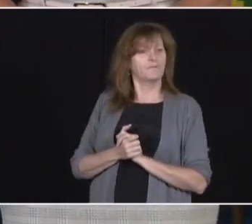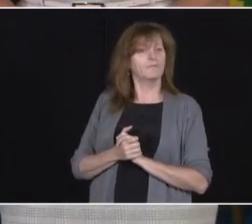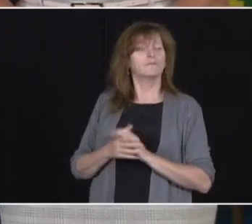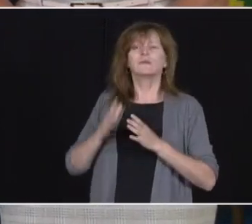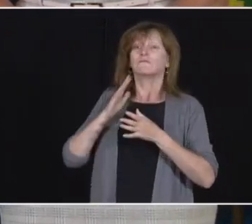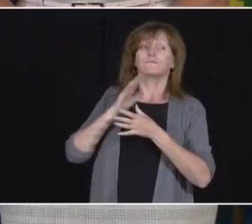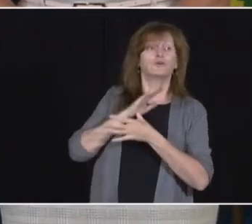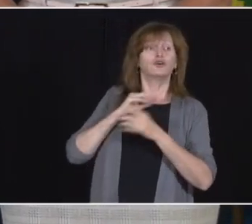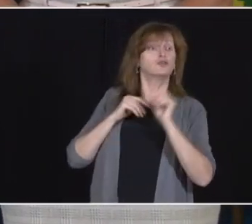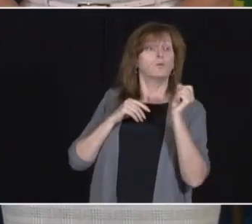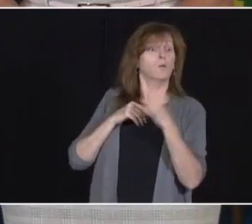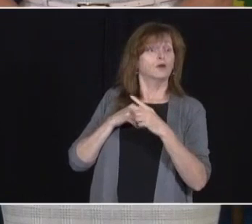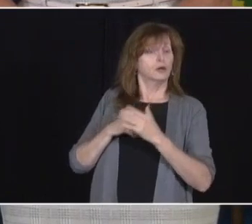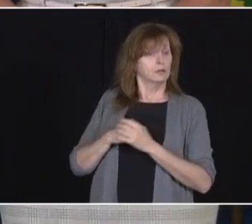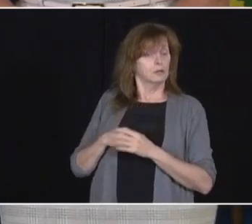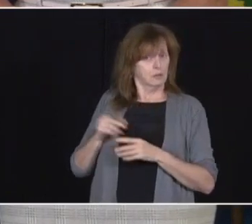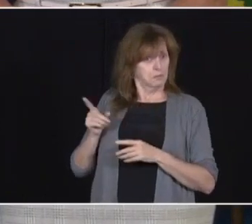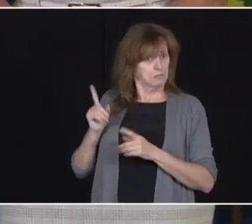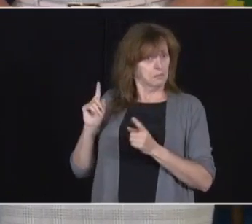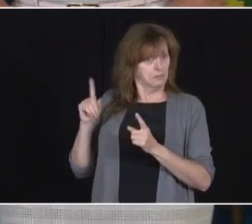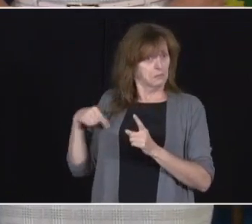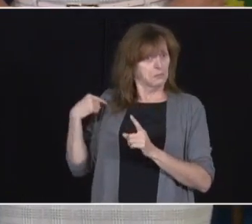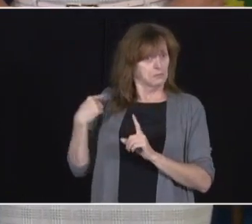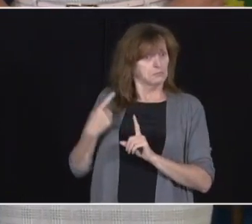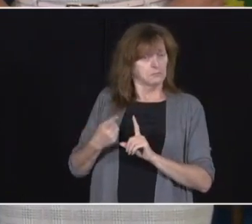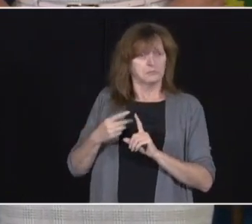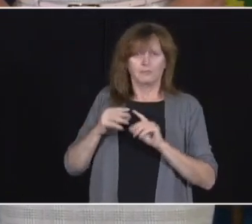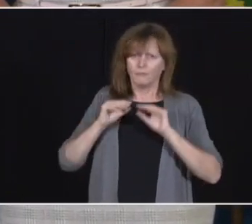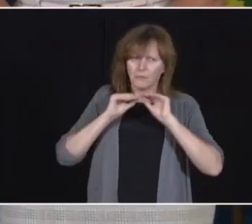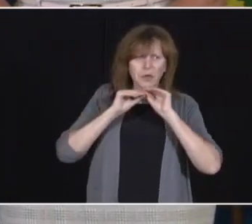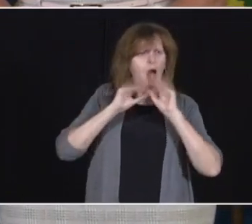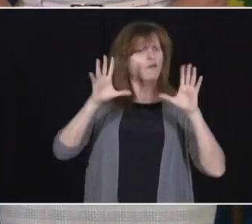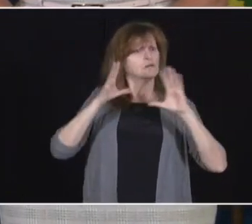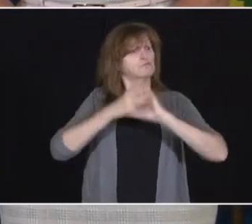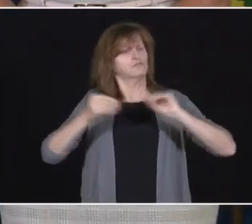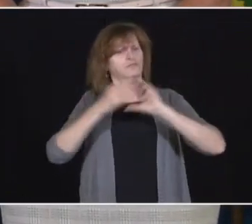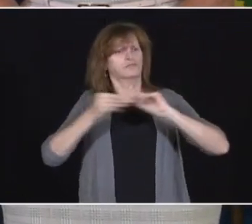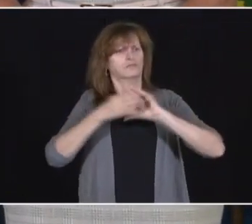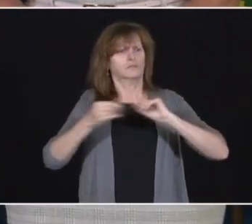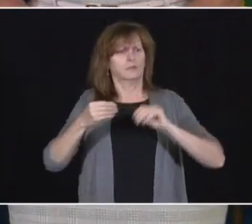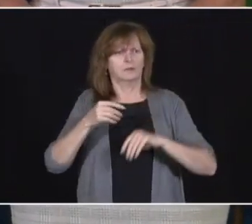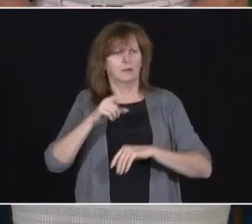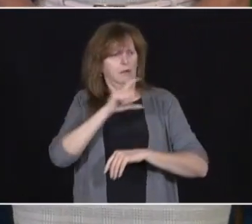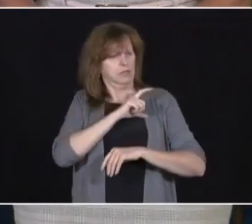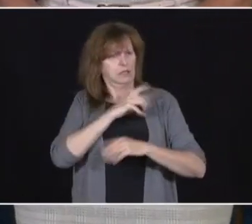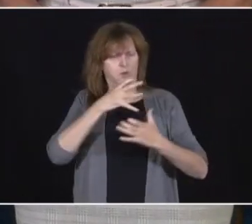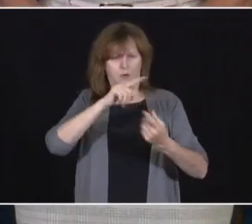I can hear you loud and clear. Thank you for your time. My first question today, you have been clear that